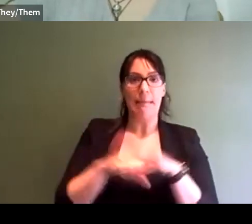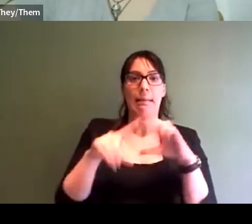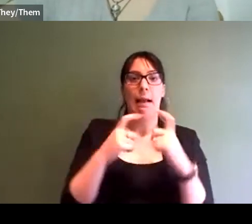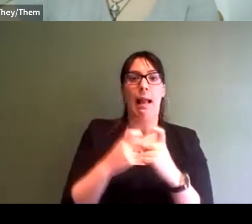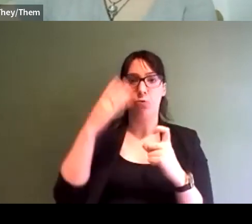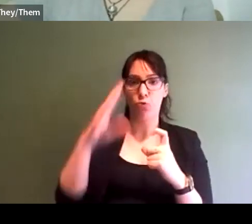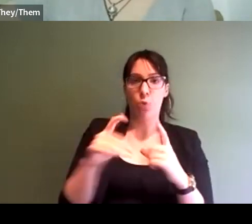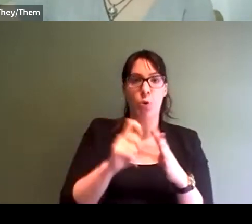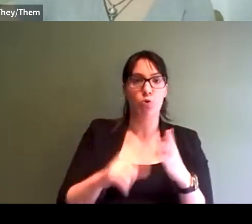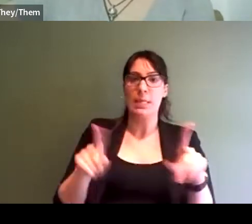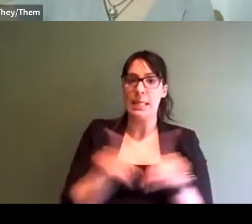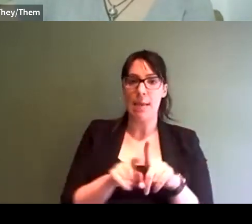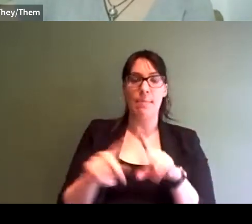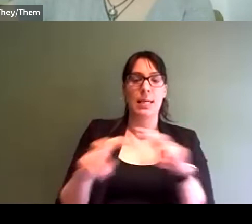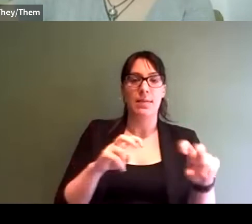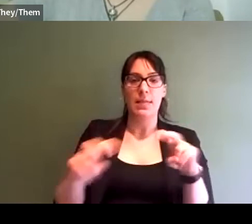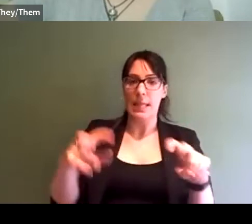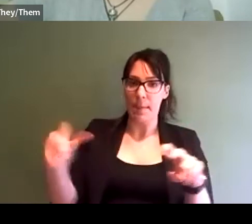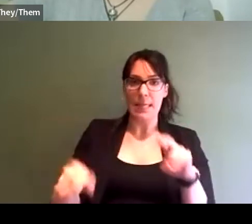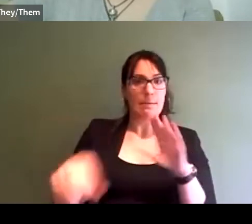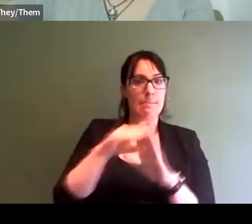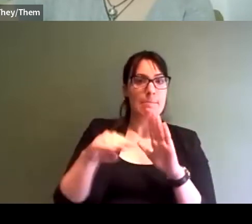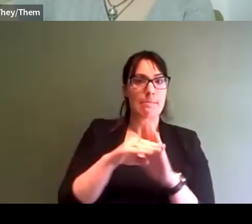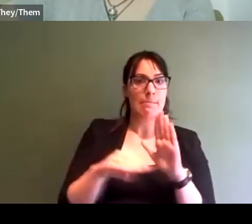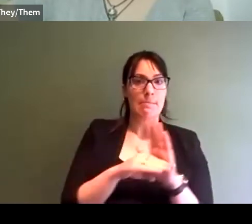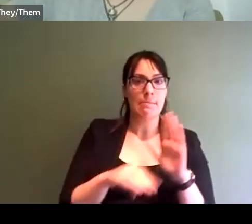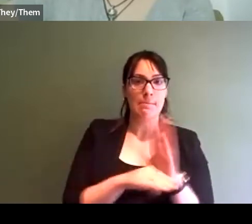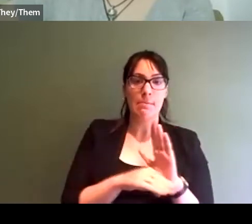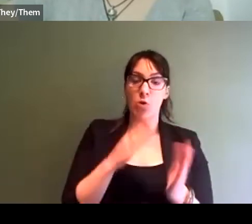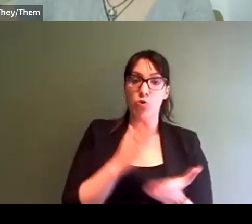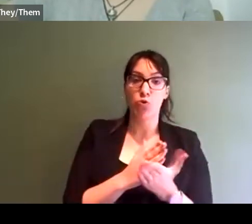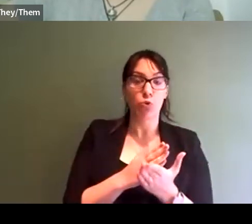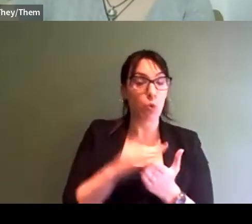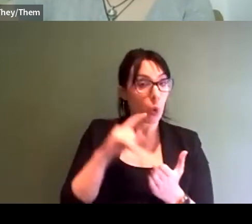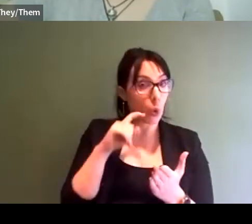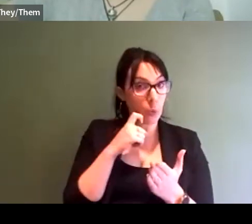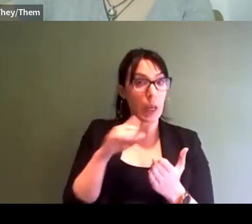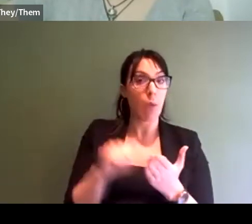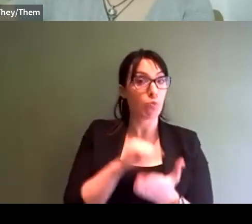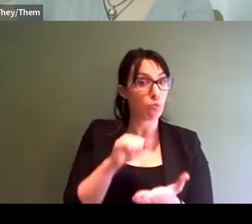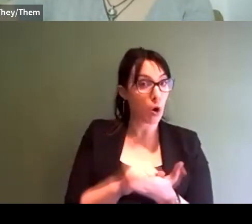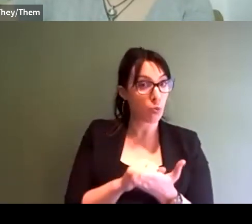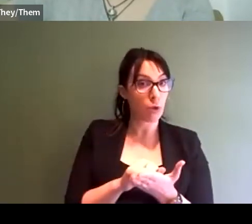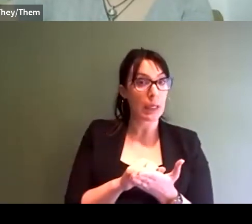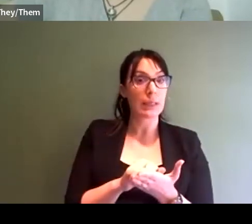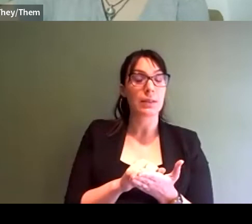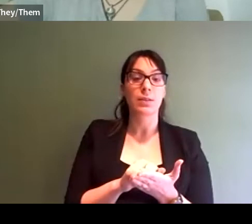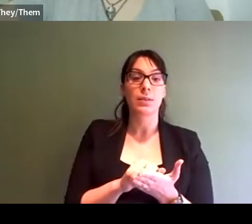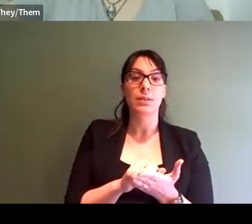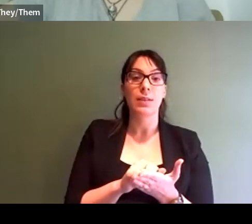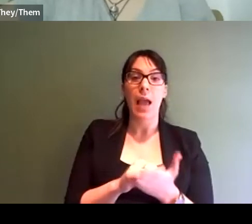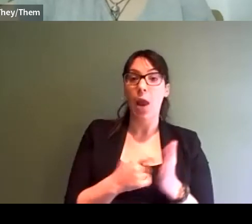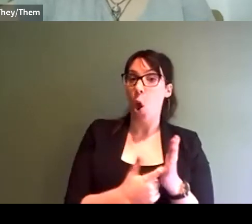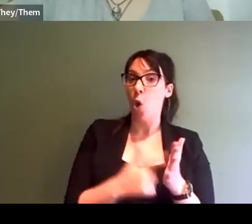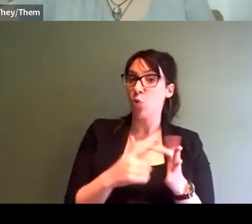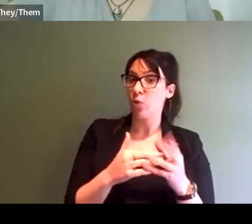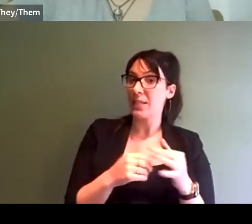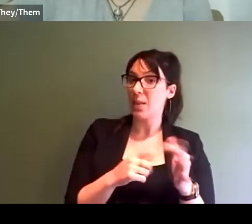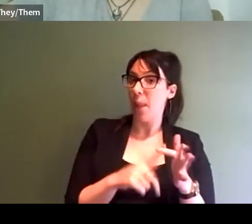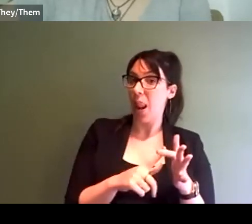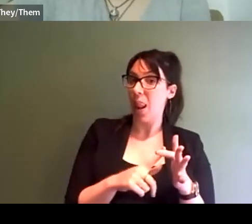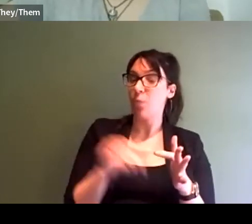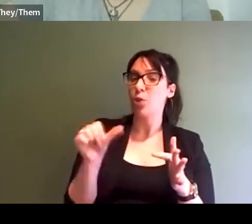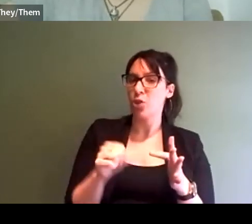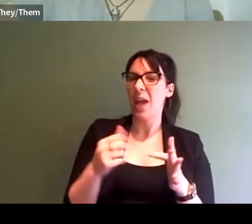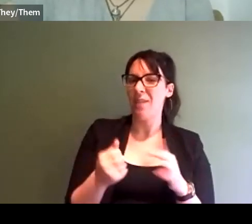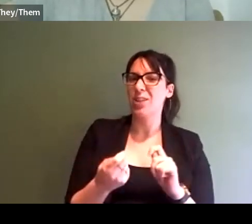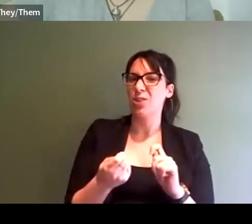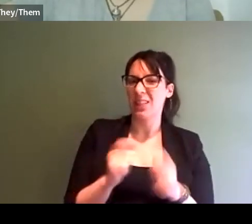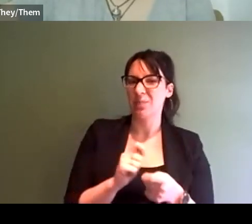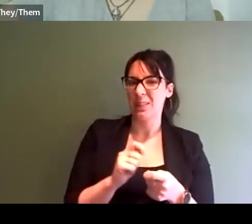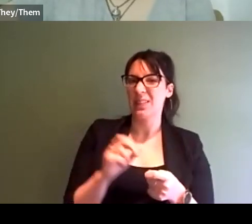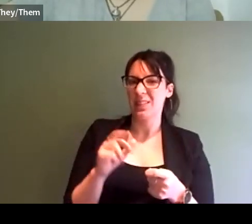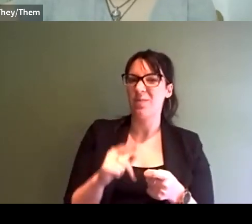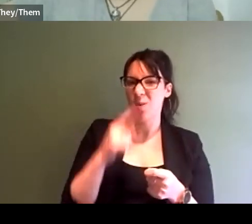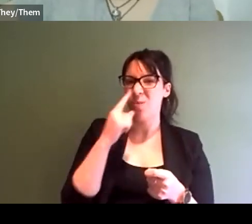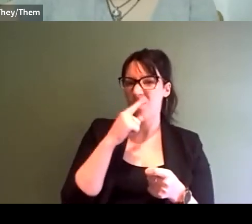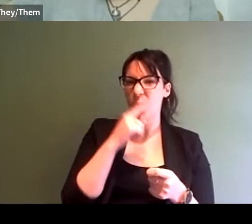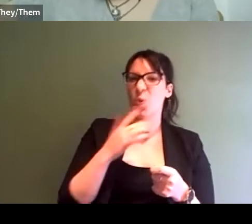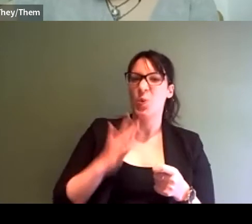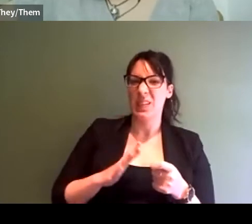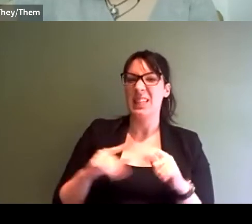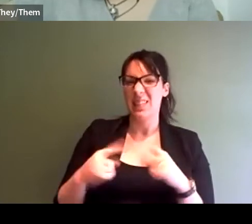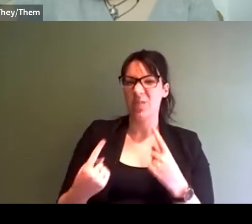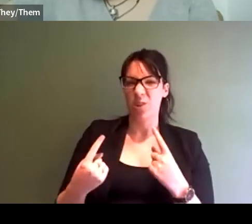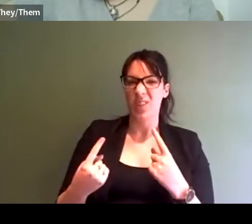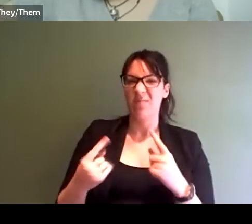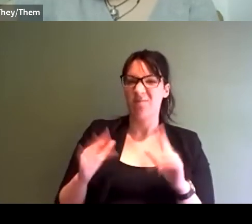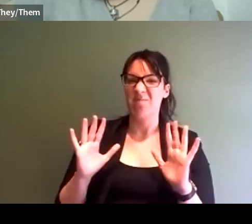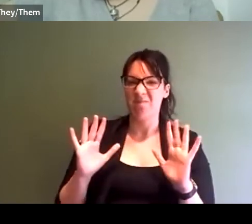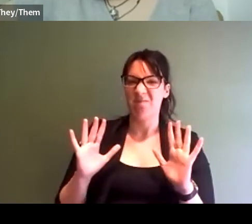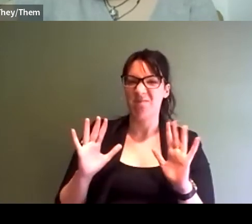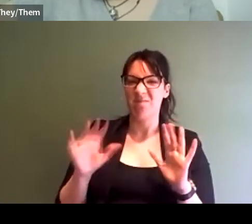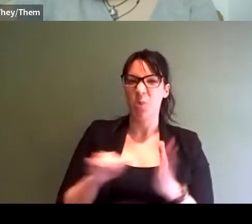And, you know, it would be ideal, it would be appropriate, and reasonable that adjustments are made for people who need different things in that space.